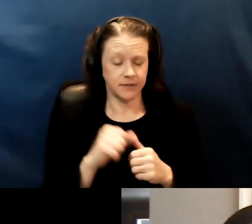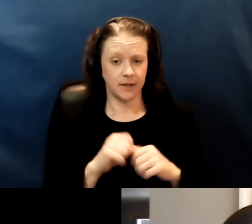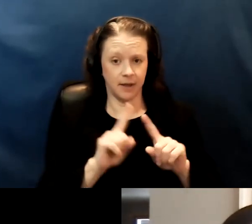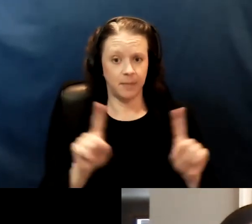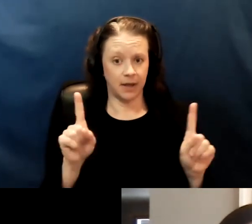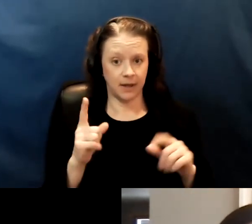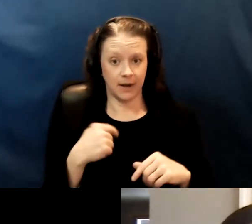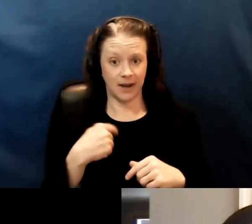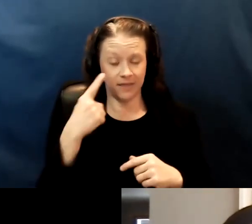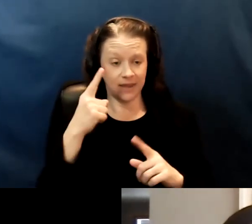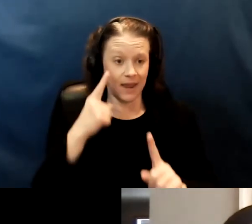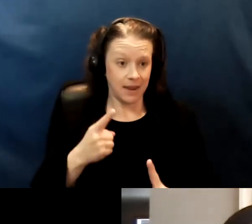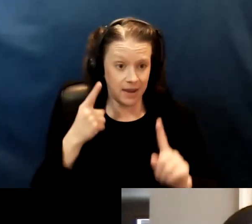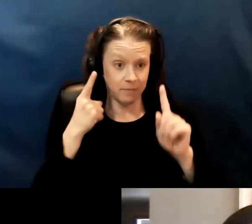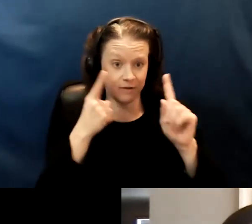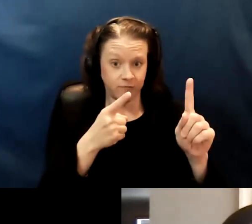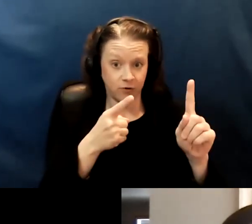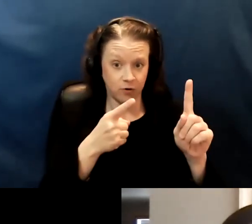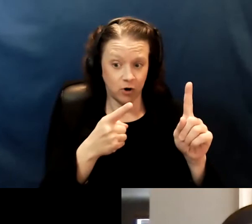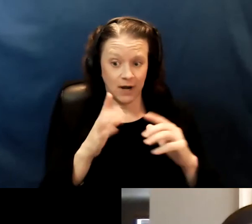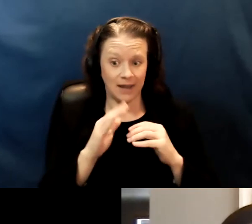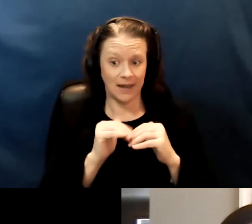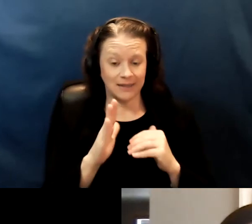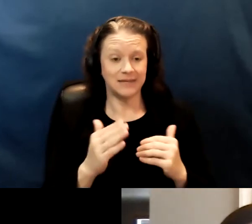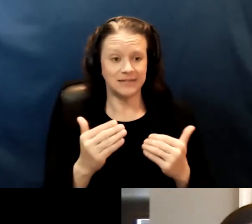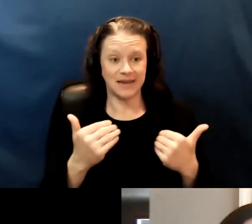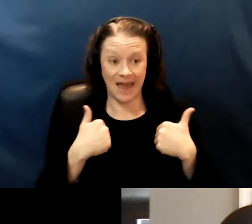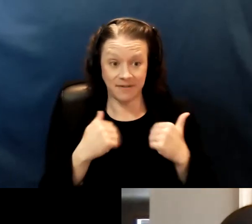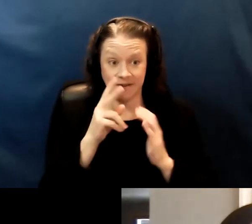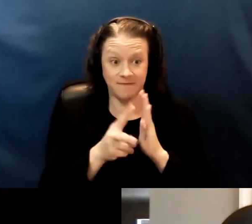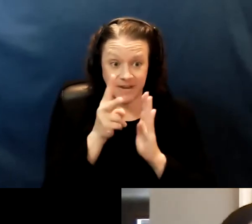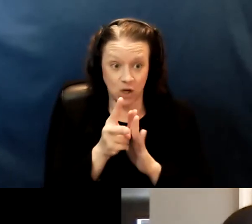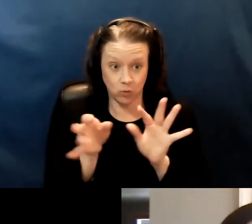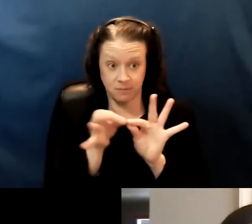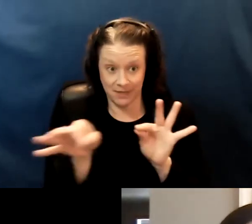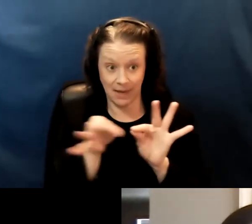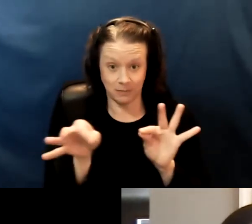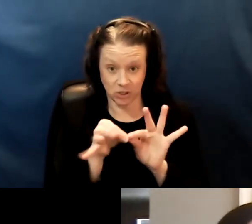aiming for at least having videos be captioned is huge.